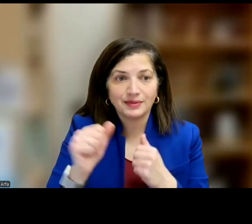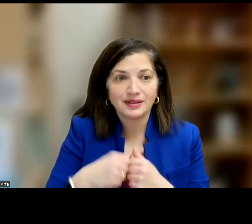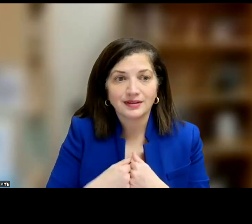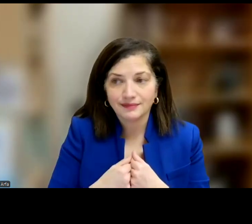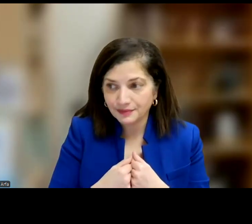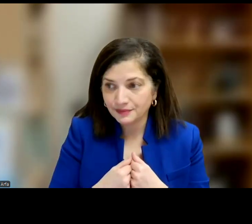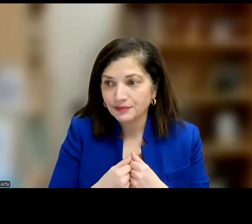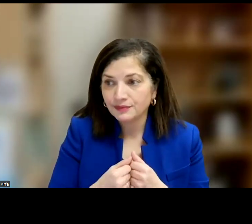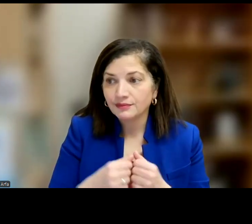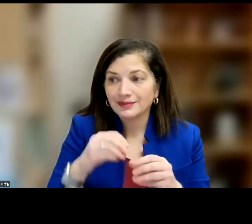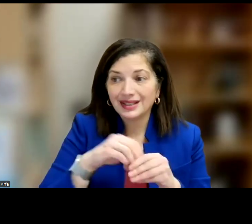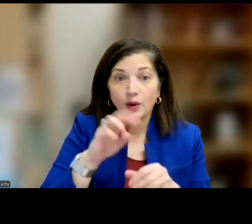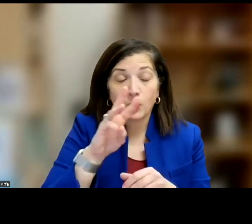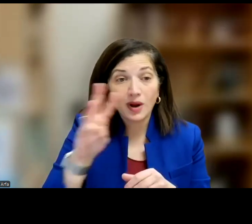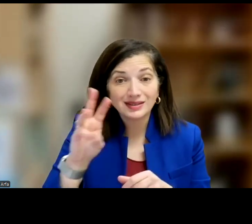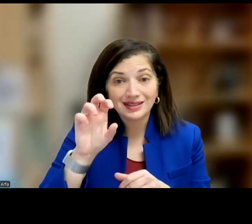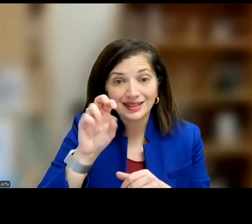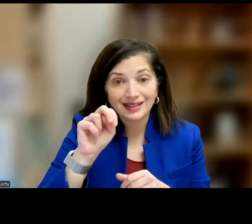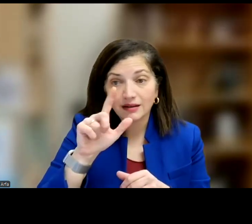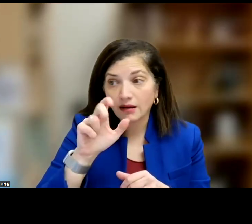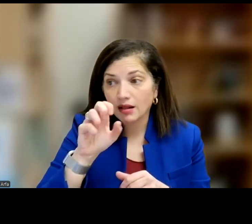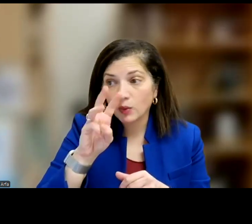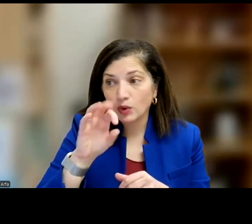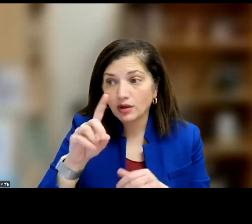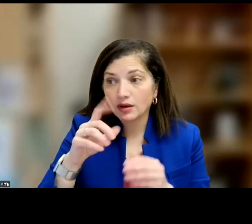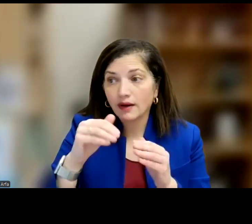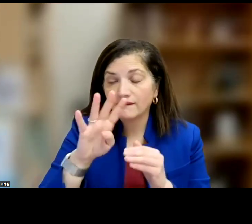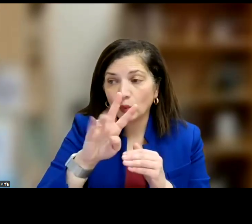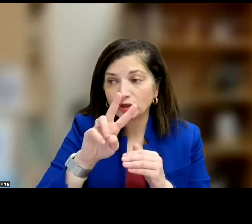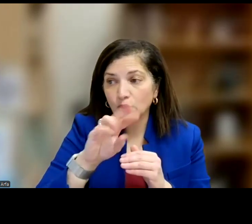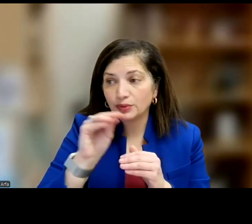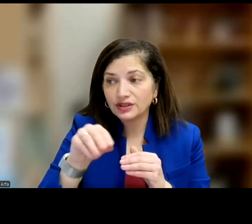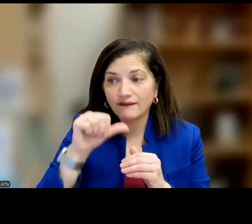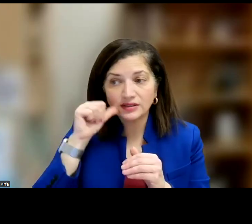have at least one disability. In West 13:06:10 Englewood,